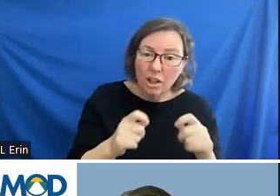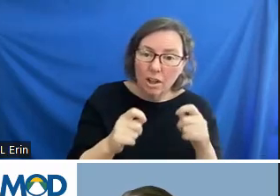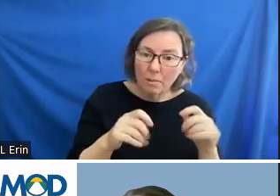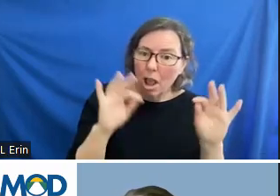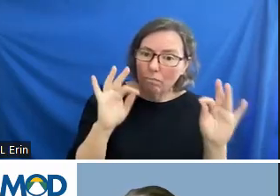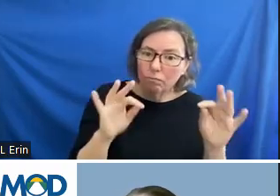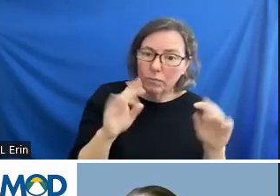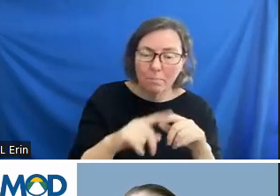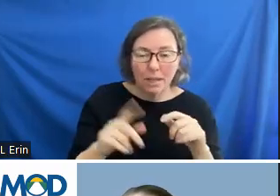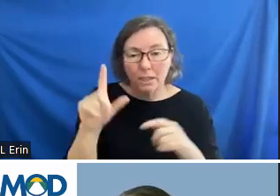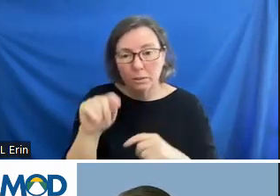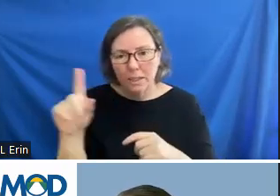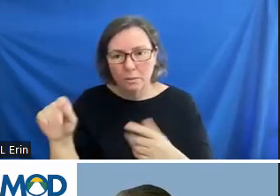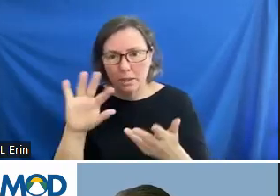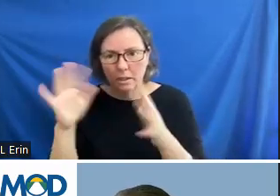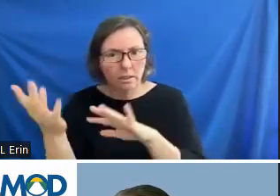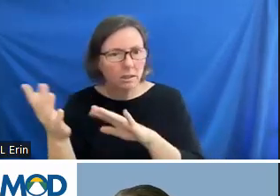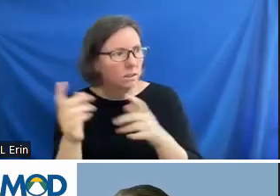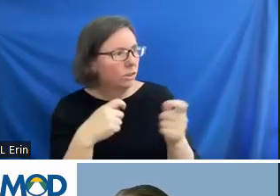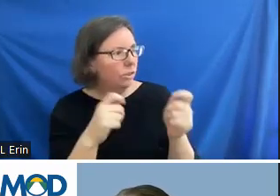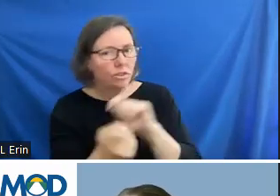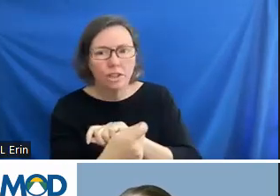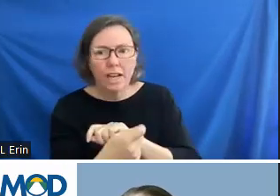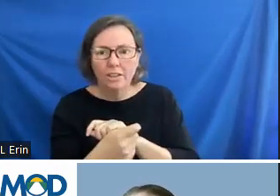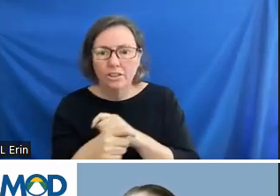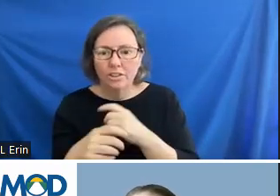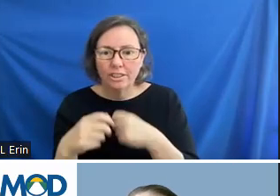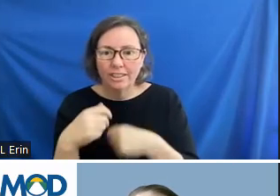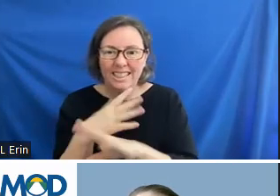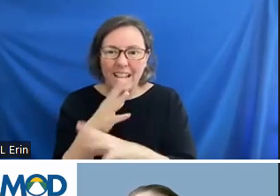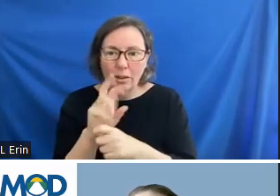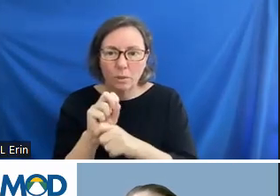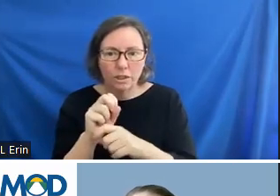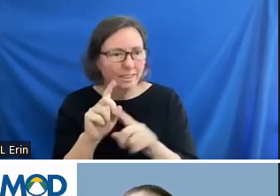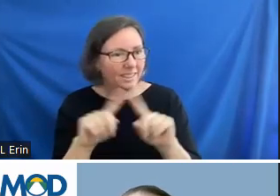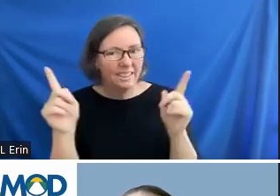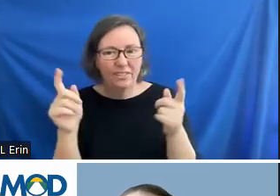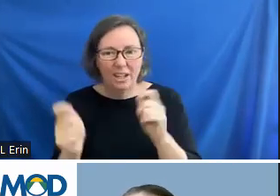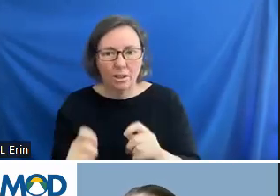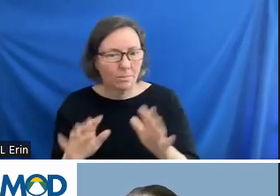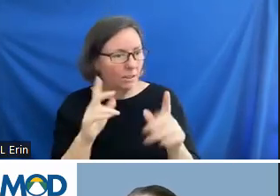window in 2020 when we sort of shifting work. We have experienced this kind of